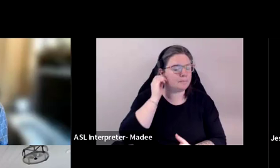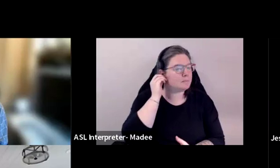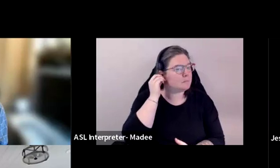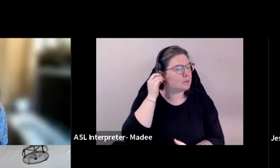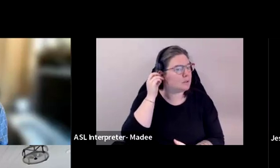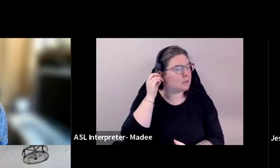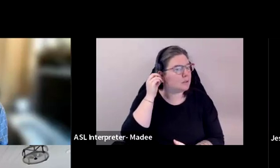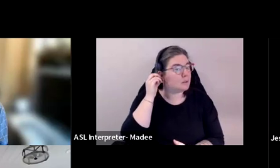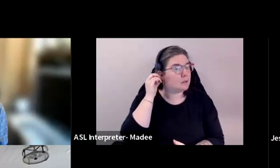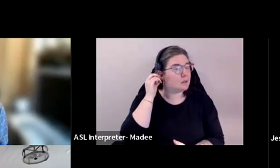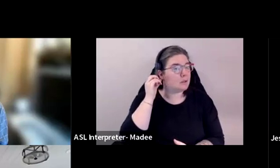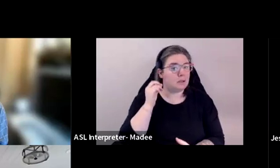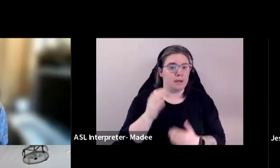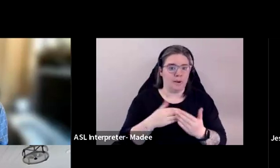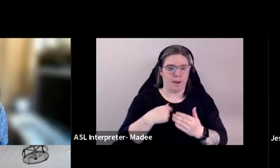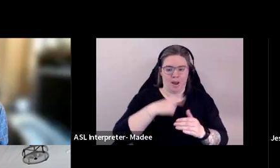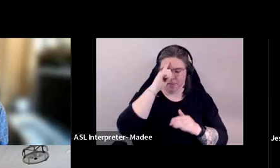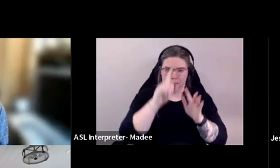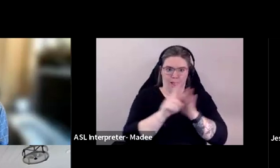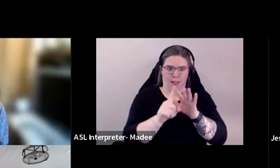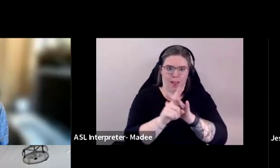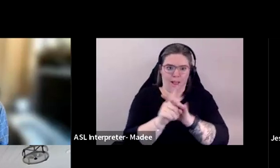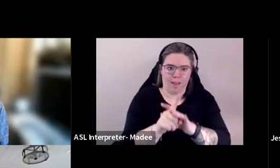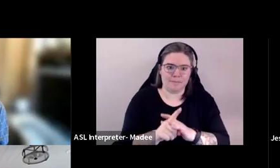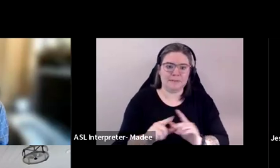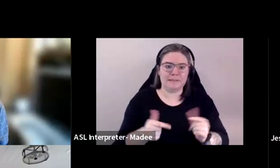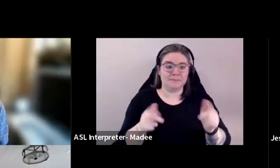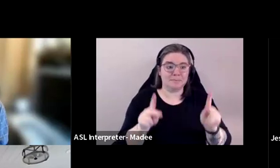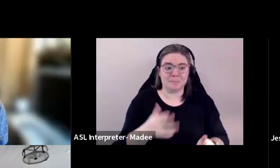Maria Cordova: more thoughts are coming, but I'm gonna pass them to the next person. Thanks for thanks for letting me share.